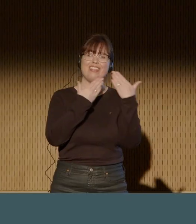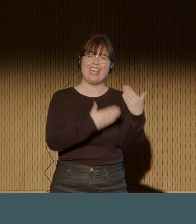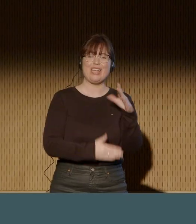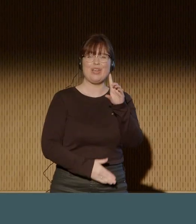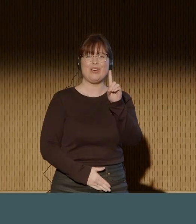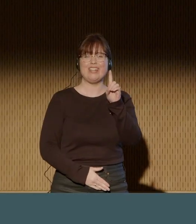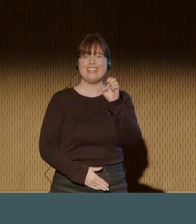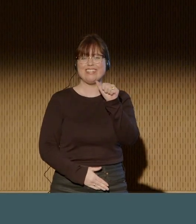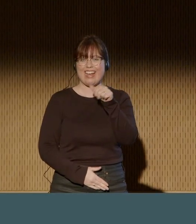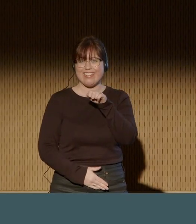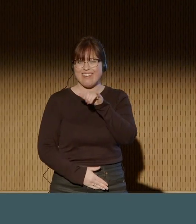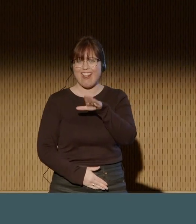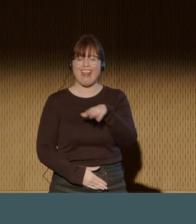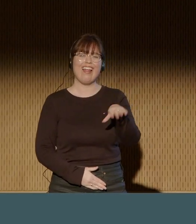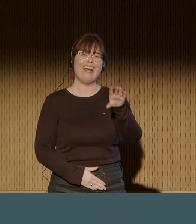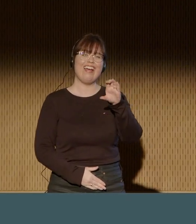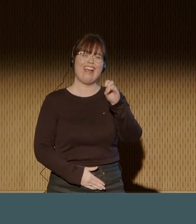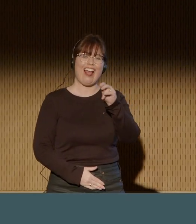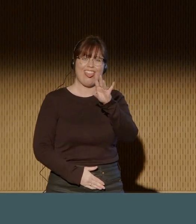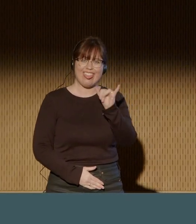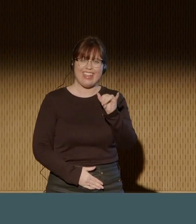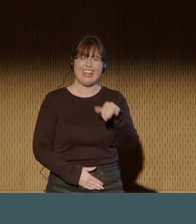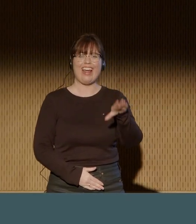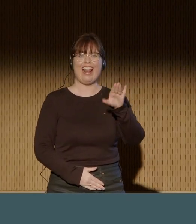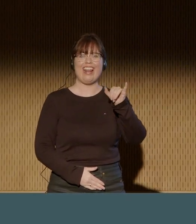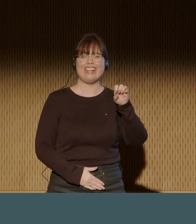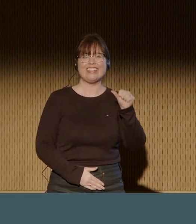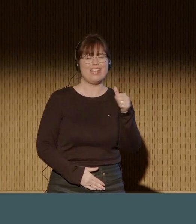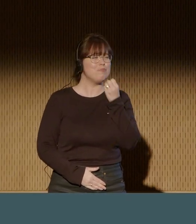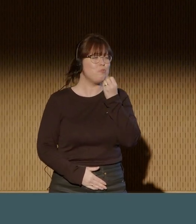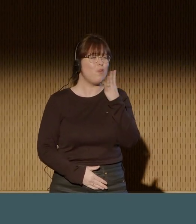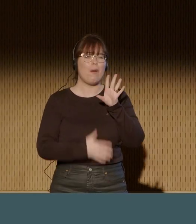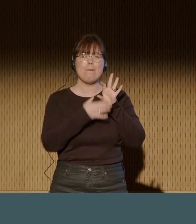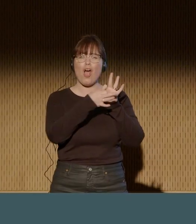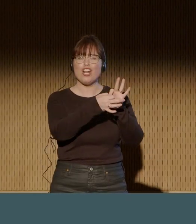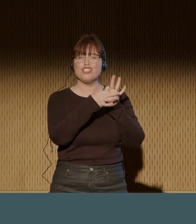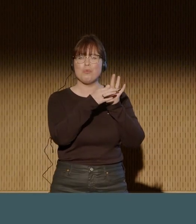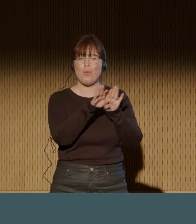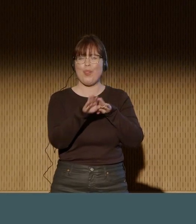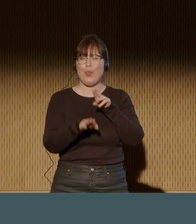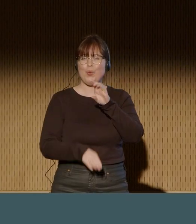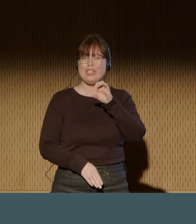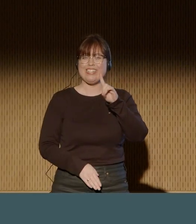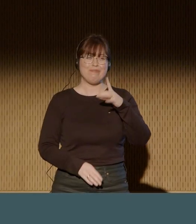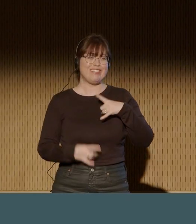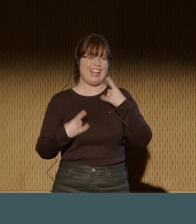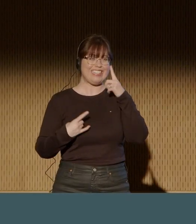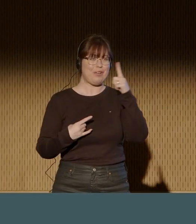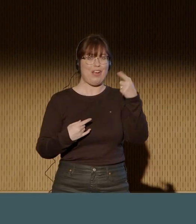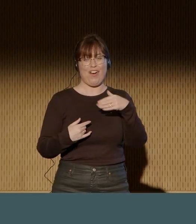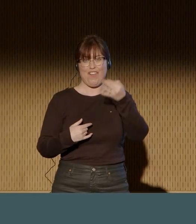and Lisa. It’s been a wonderful, wonderful partnership that we have with UCD as well. So I'm happy to see you here in the front row as always.